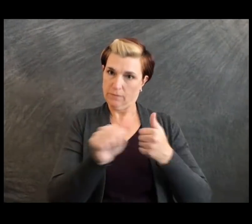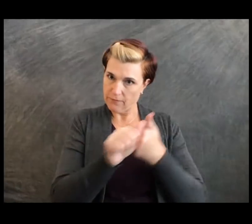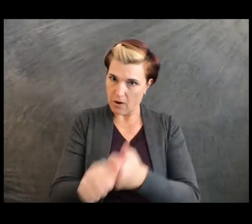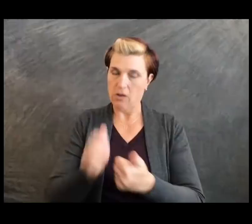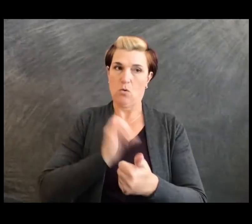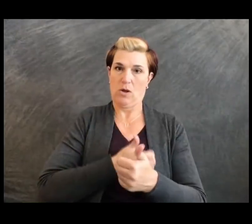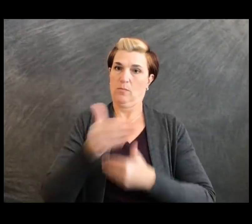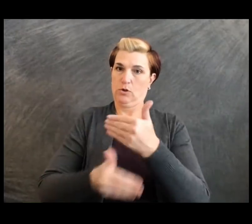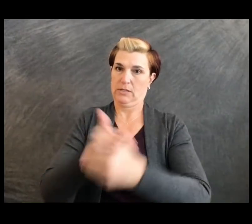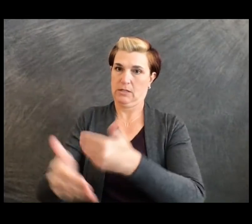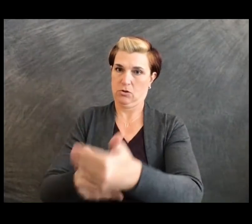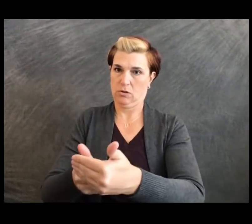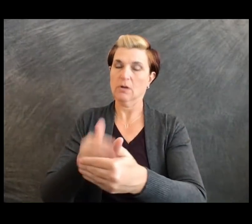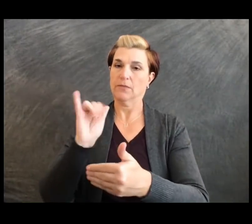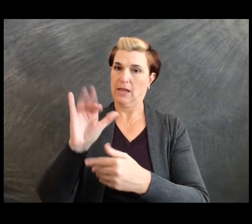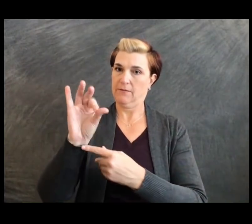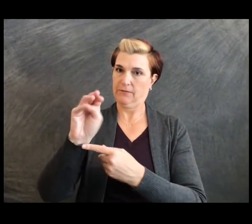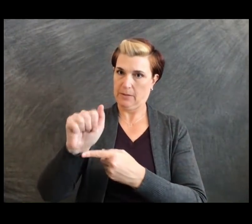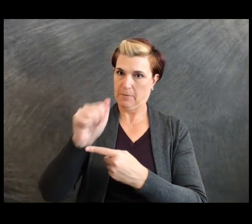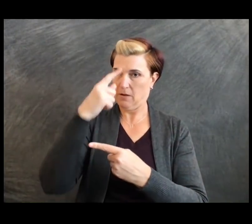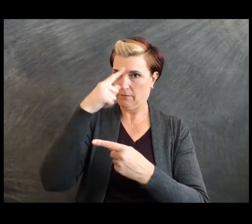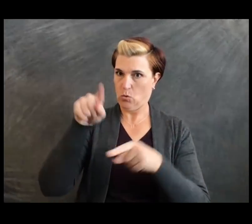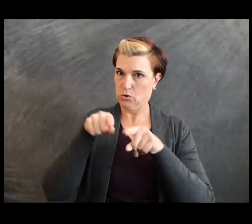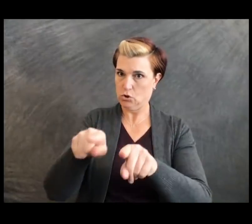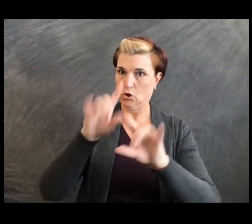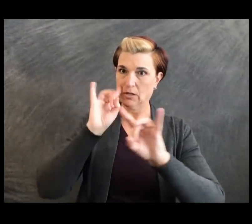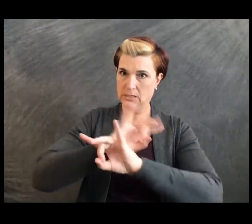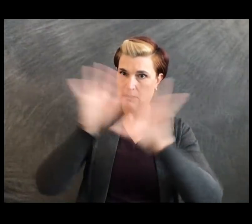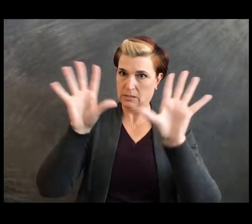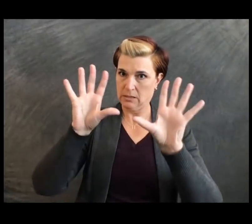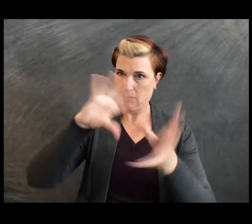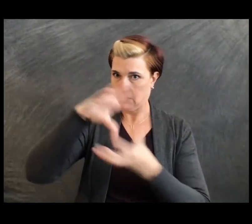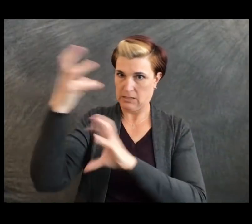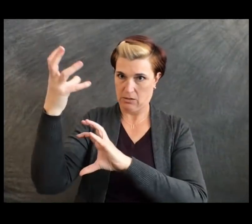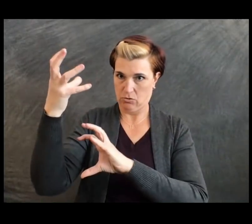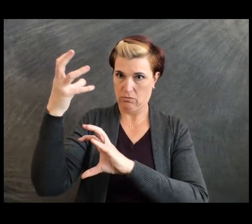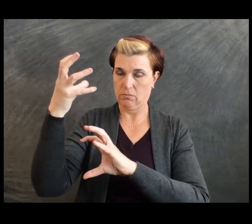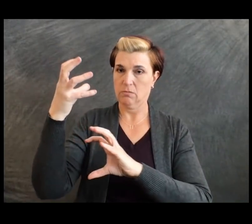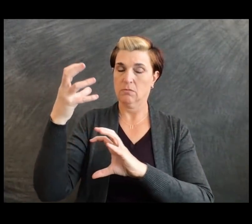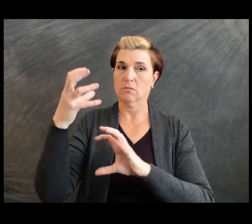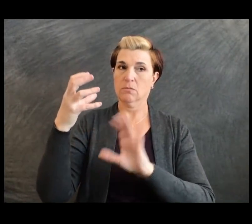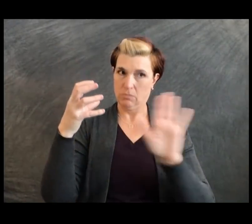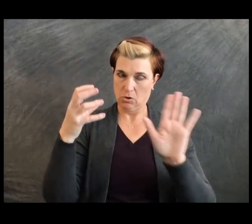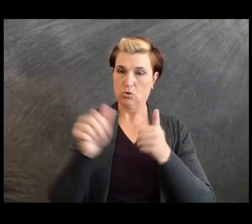FEMA uses in a natural disaster there's no different procedure for the Cobie 19